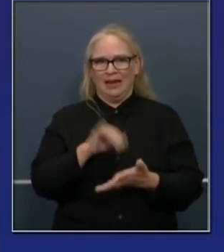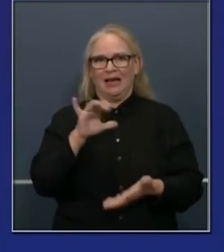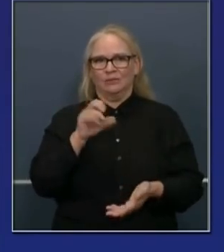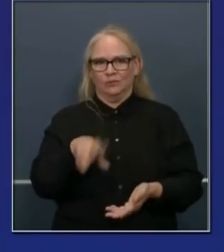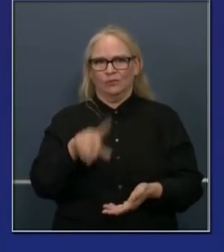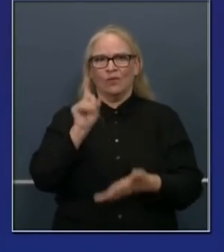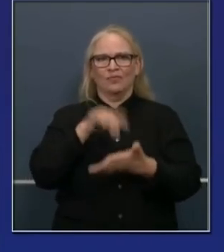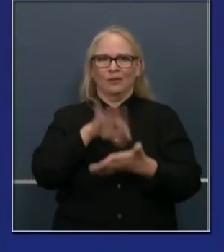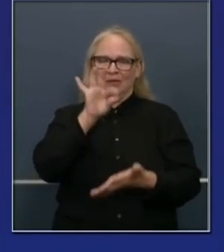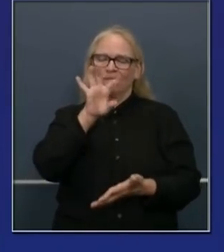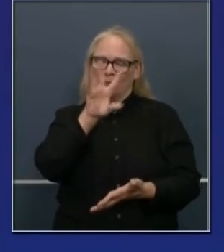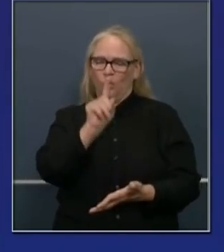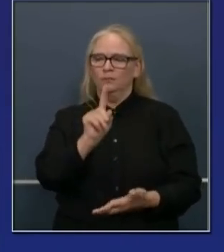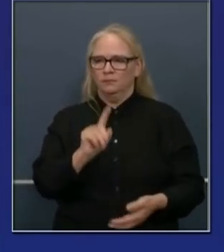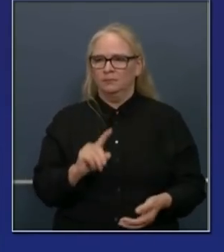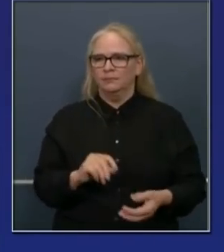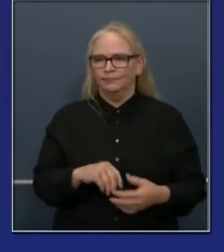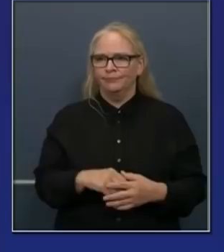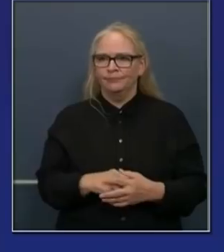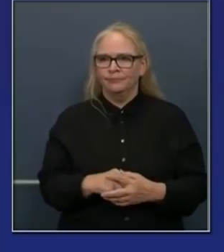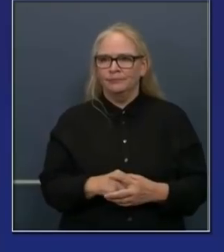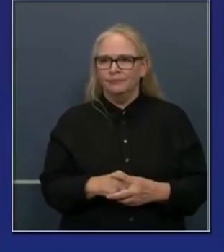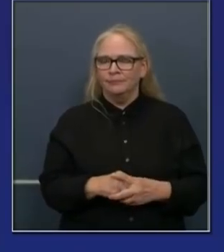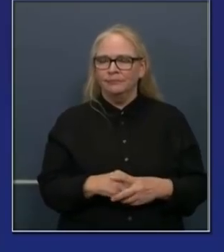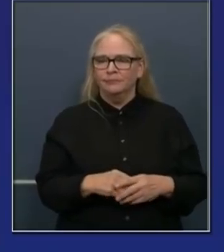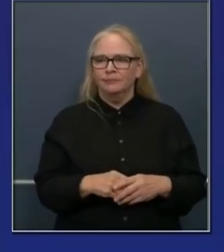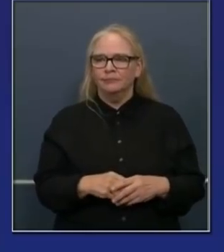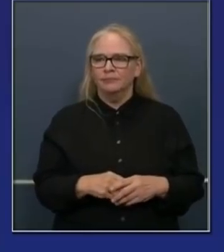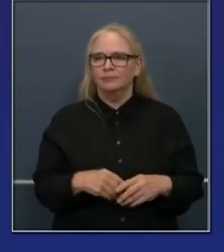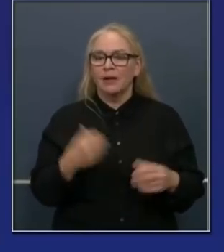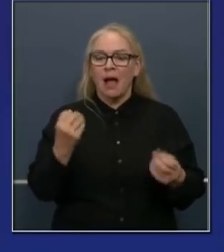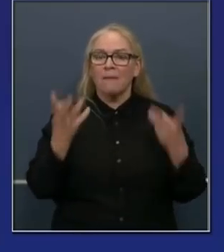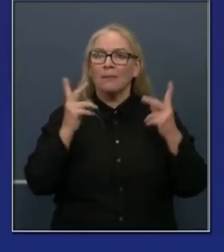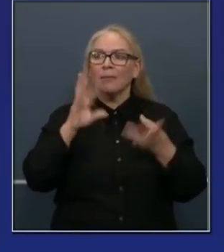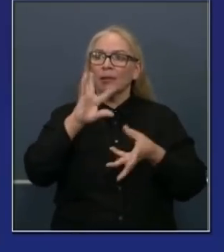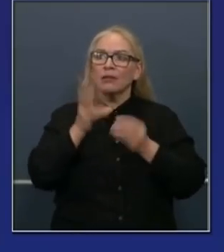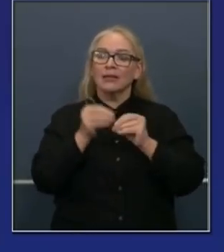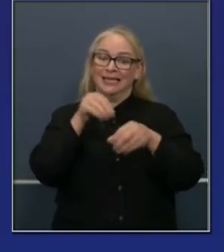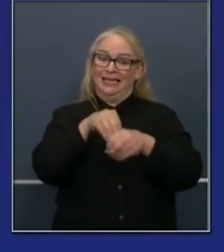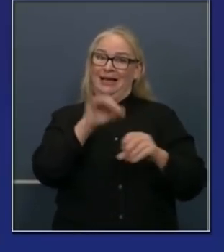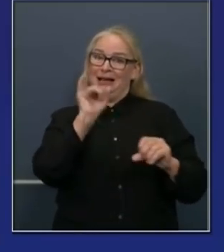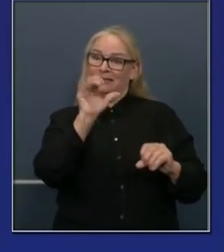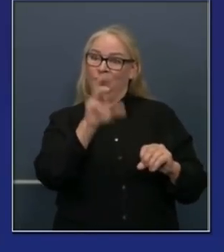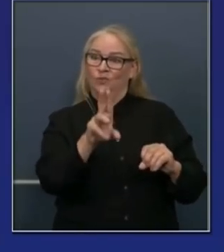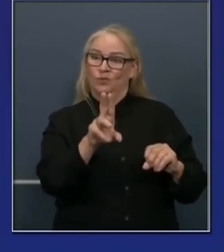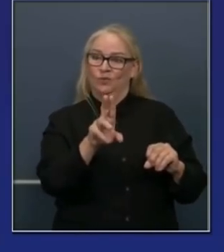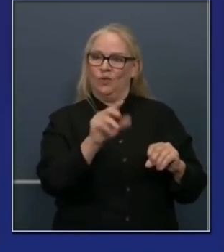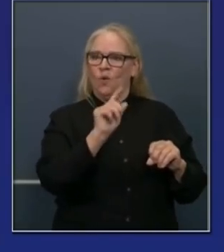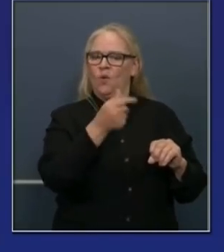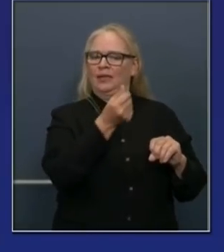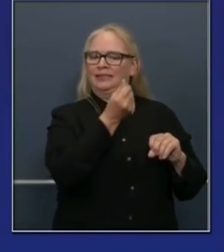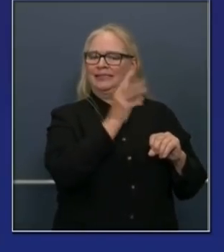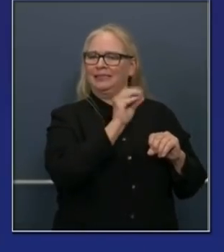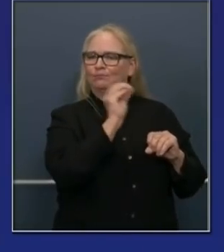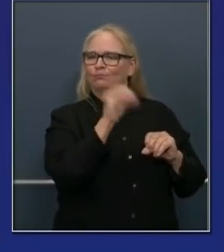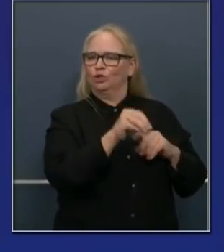THE TWO WEEK PERIOD. NOW 11,940 INDIVIDUALS ADMITTED INTO THE ICUS AND 16.6% OF THE